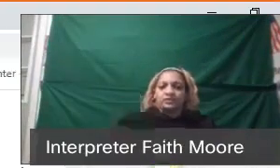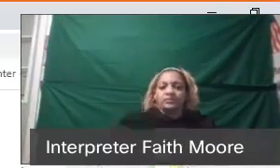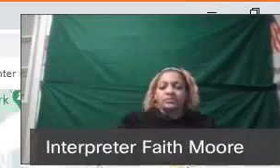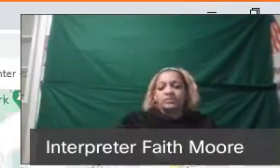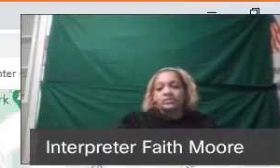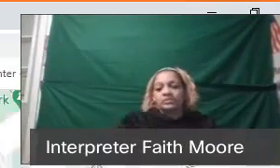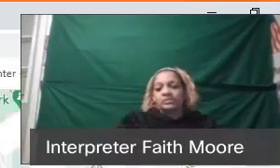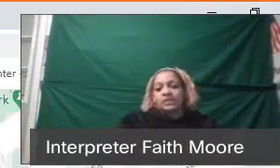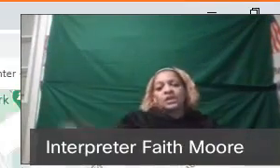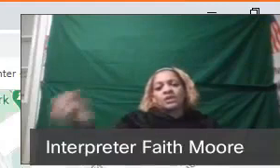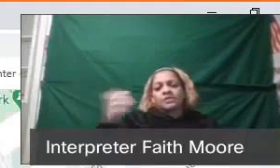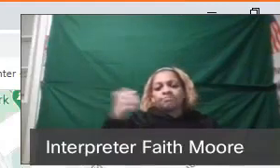yeah, I think the question is right,